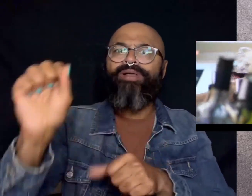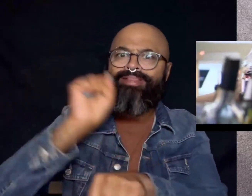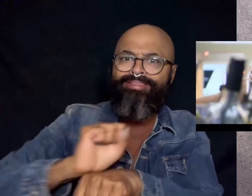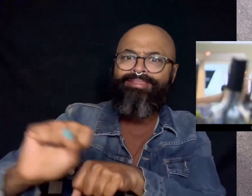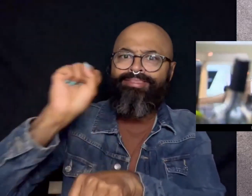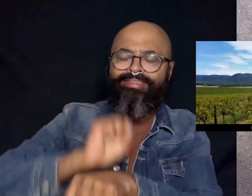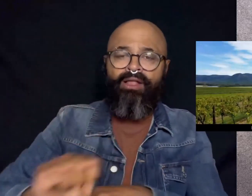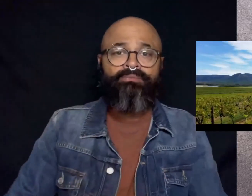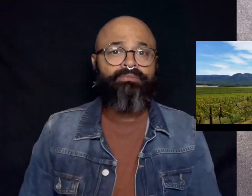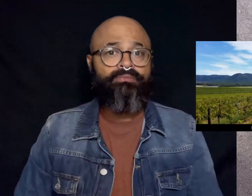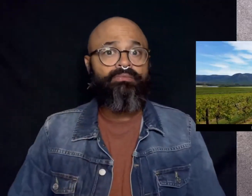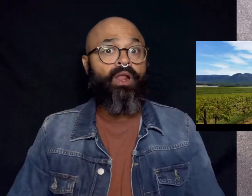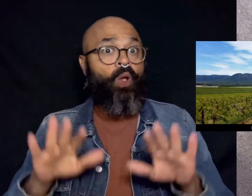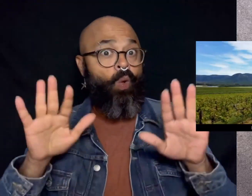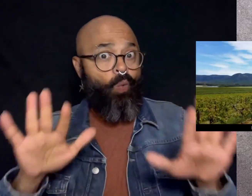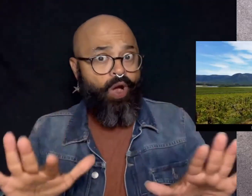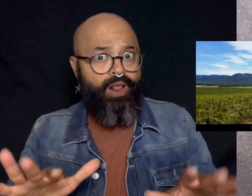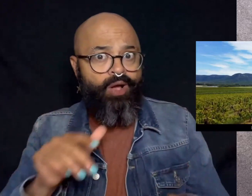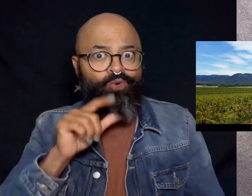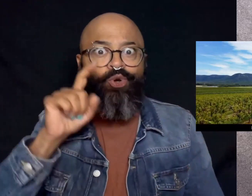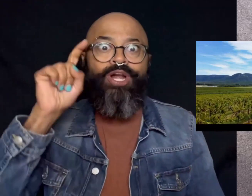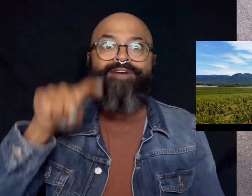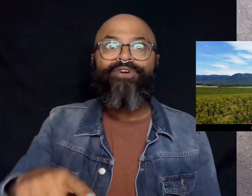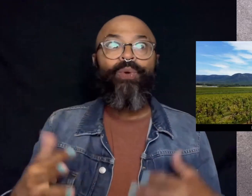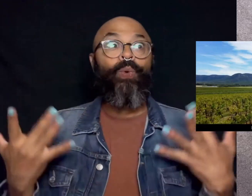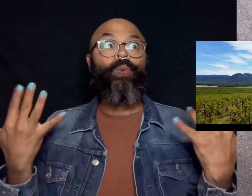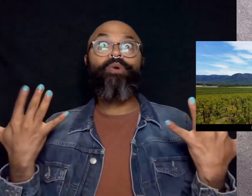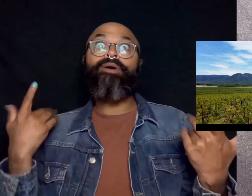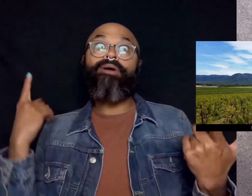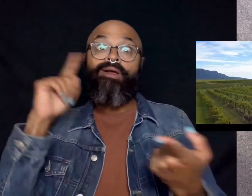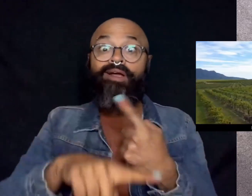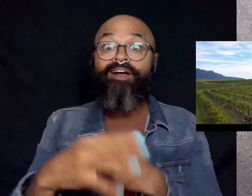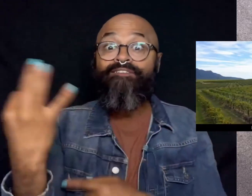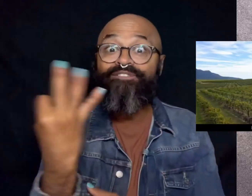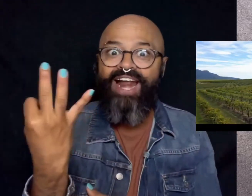week. Well, you don't have to wait until Friday.